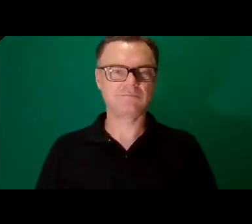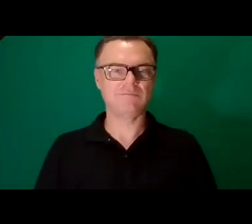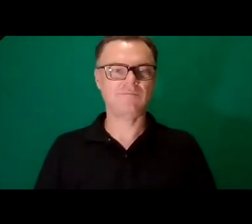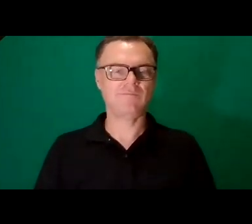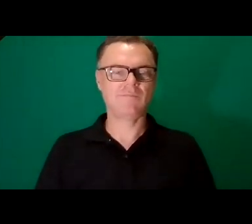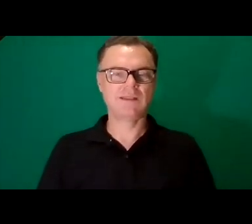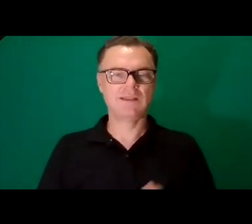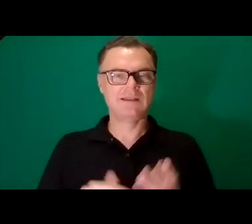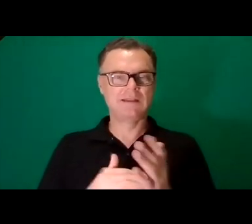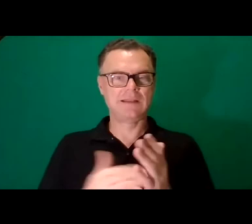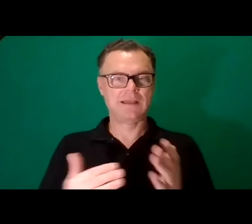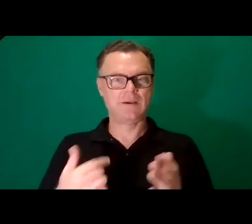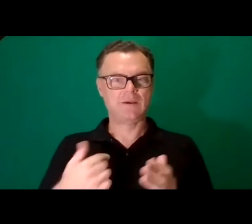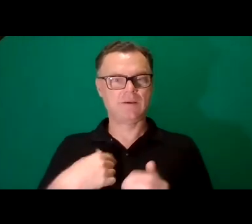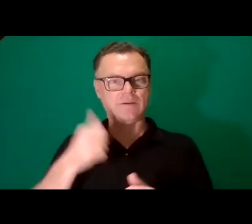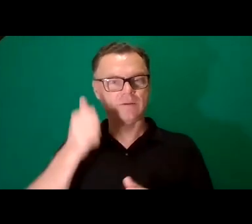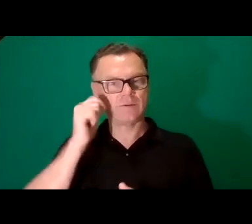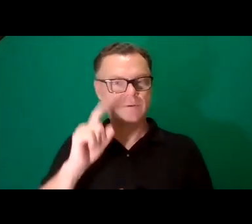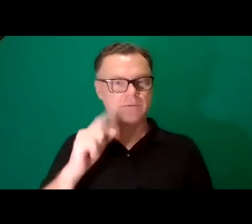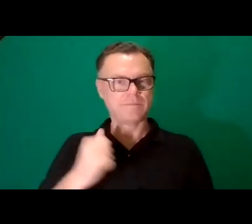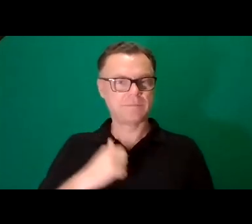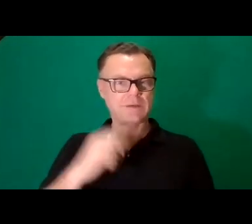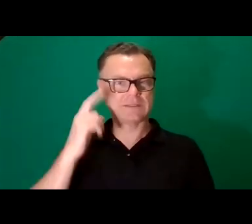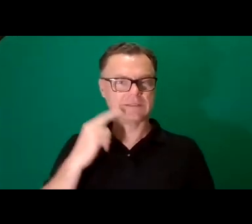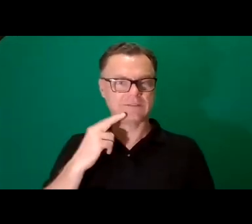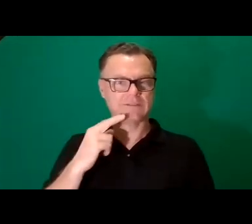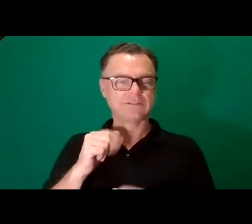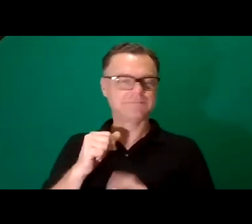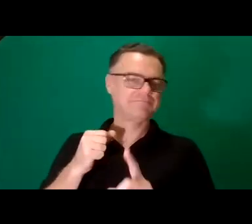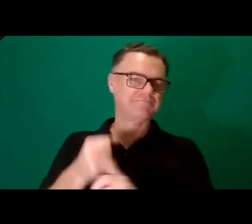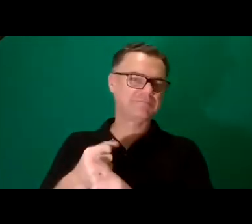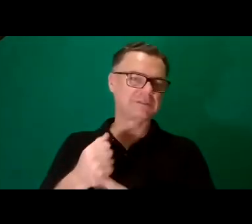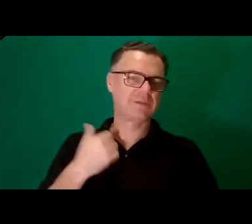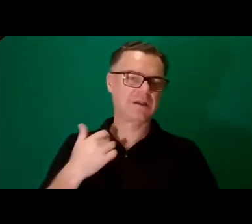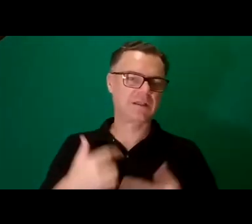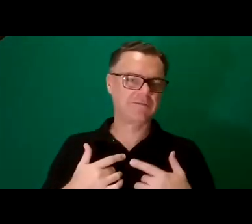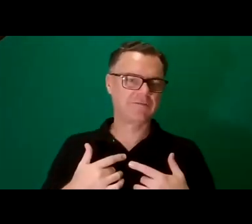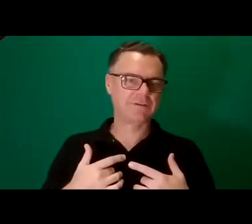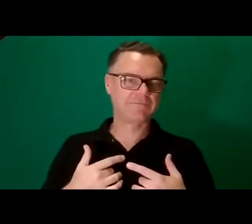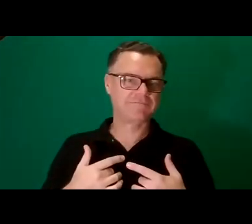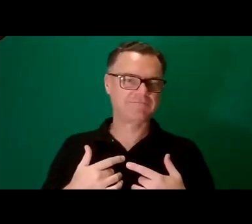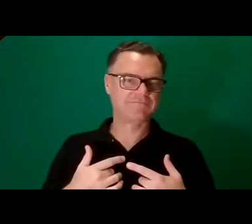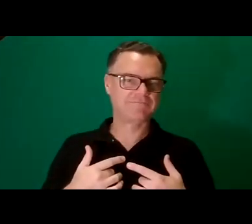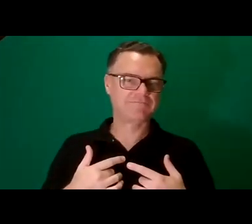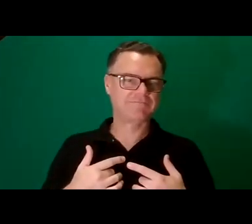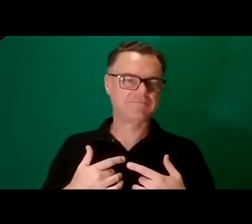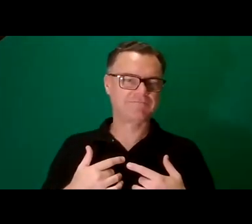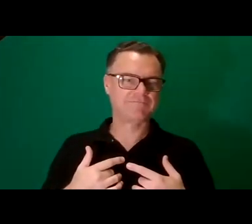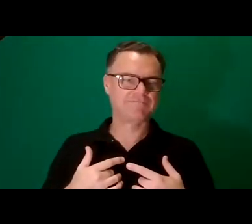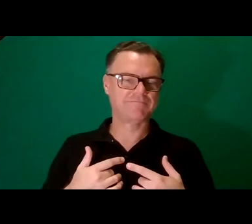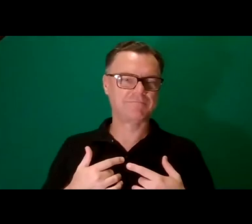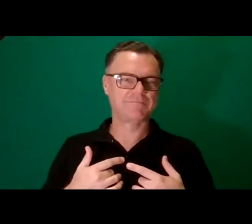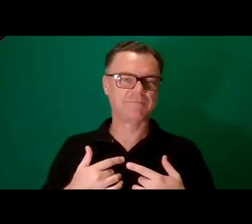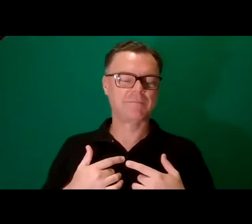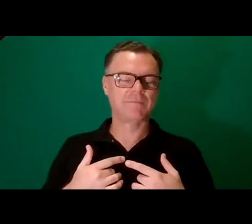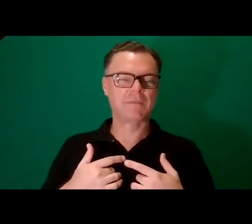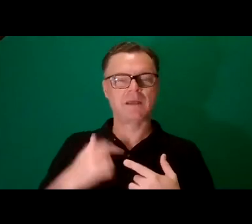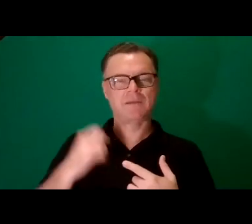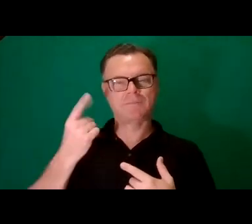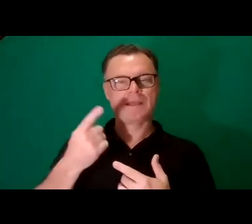that my deafness does impact my life, I account for it in a way that feels important and empowering.